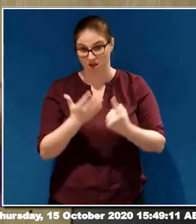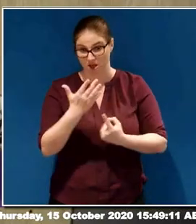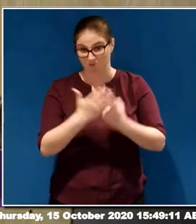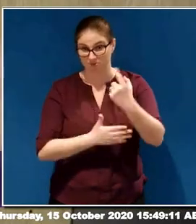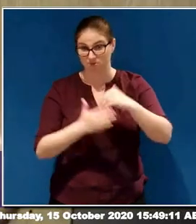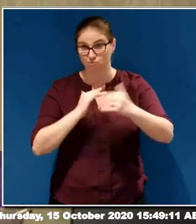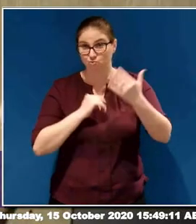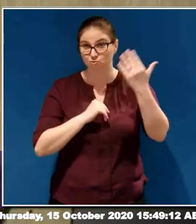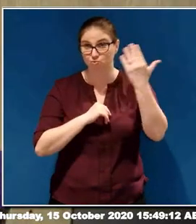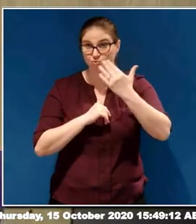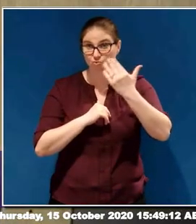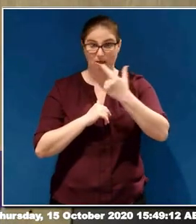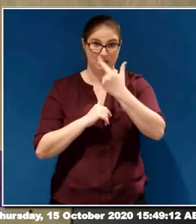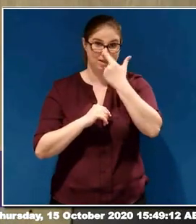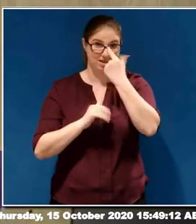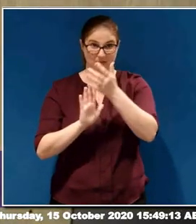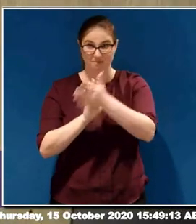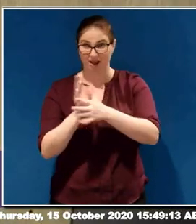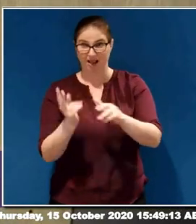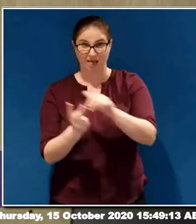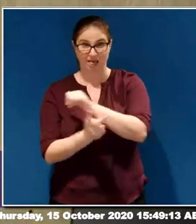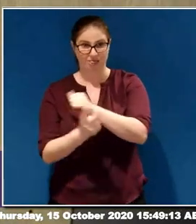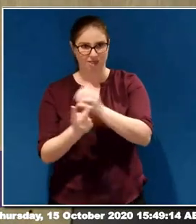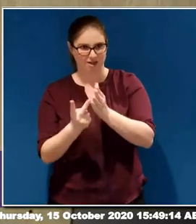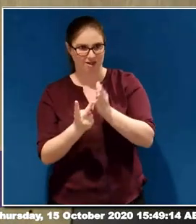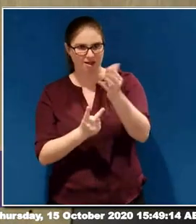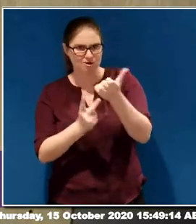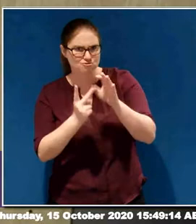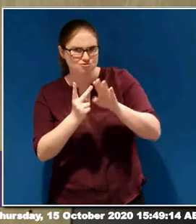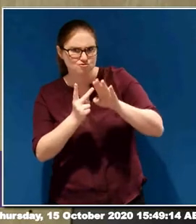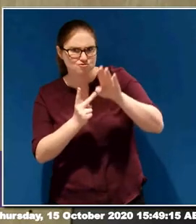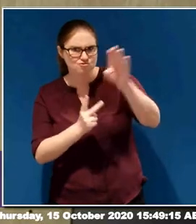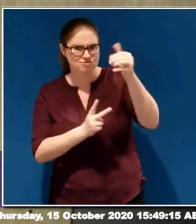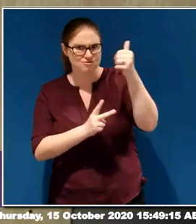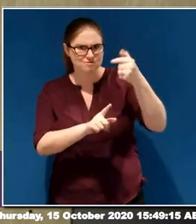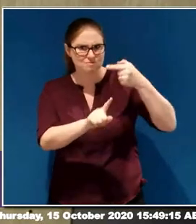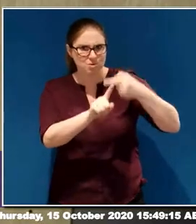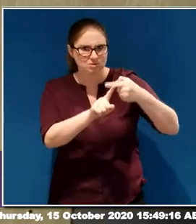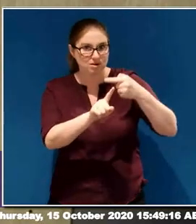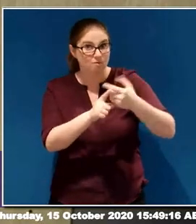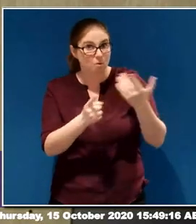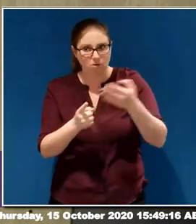The good thing is that the next classroom could help shift them back but if they